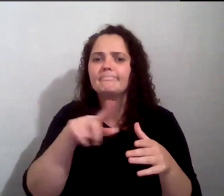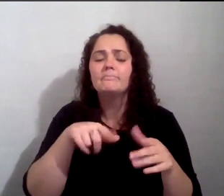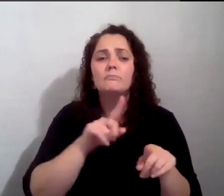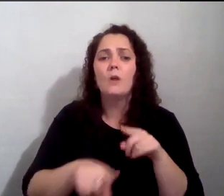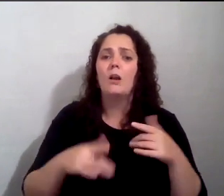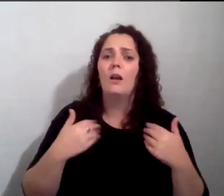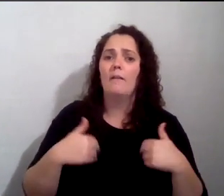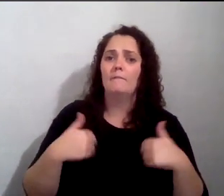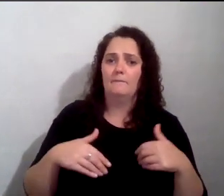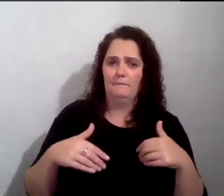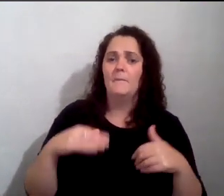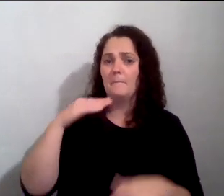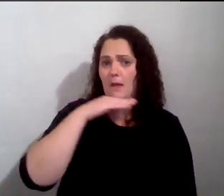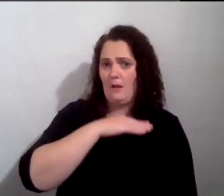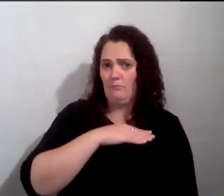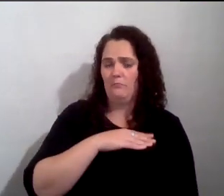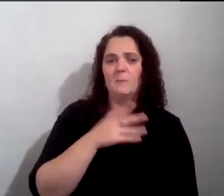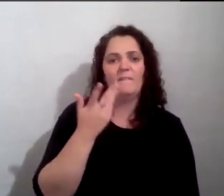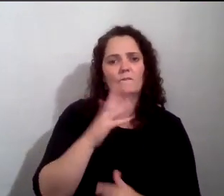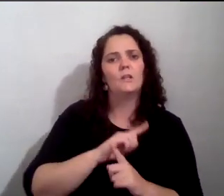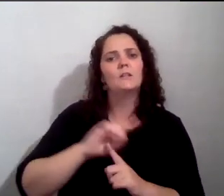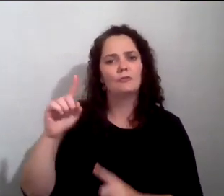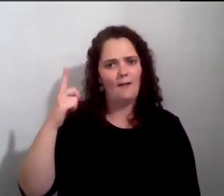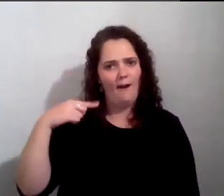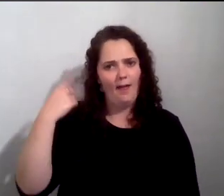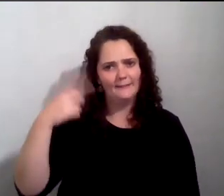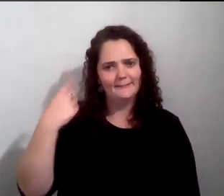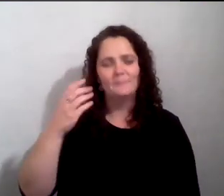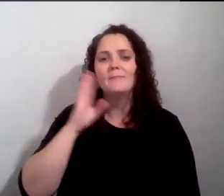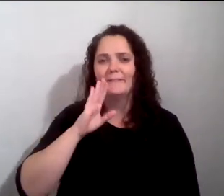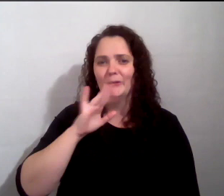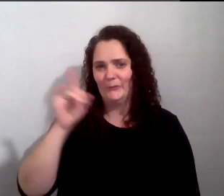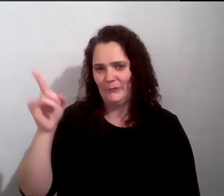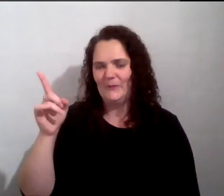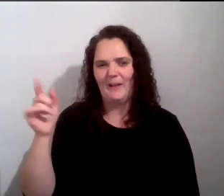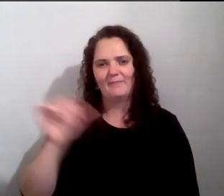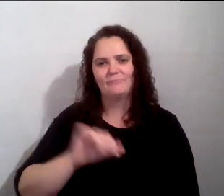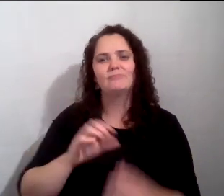He went on to exhibit regularly here at the Johnstone Gallery in Bowen Hills, which was just on Cintra road.